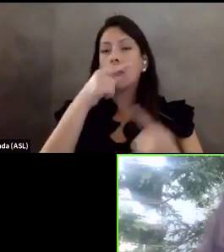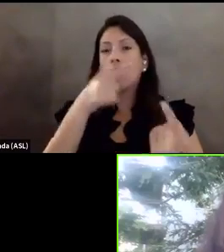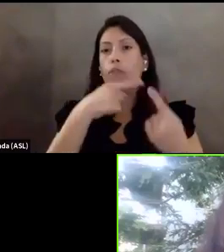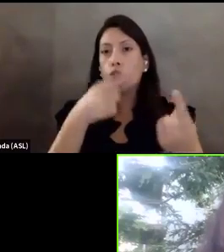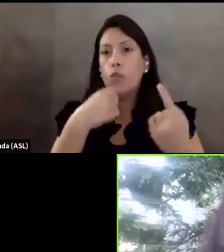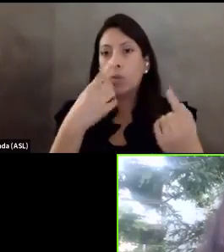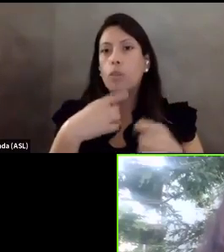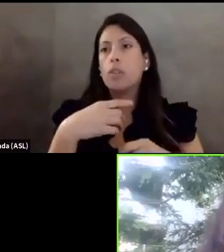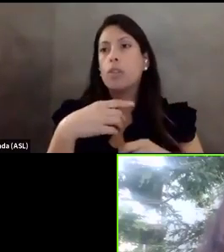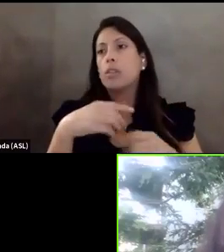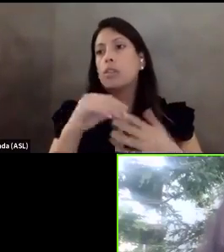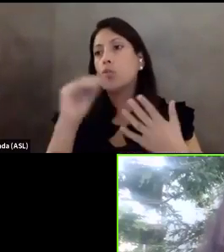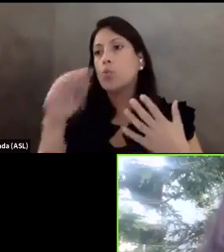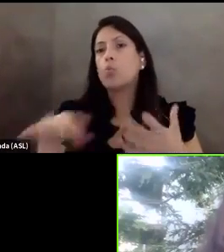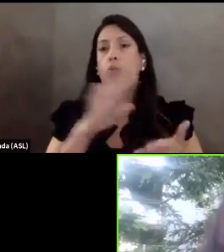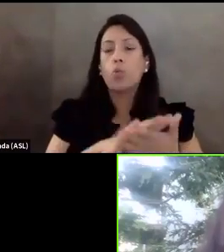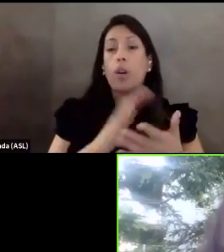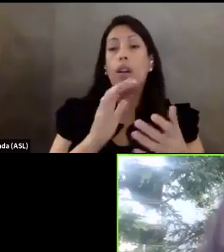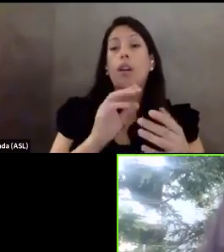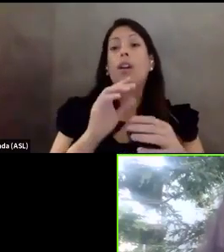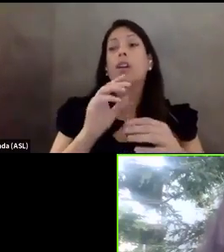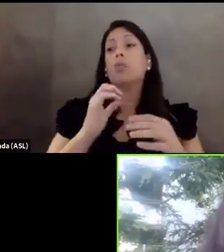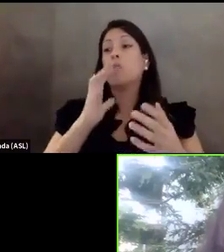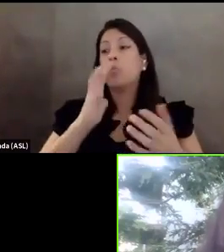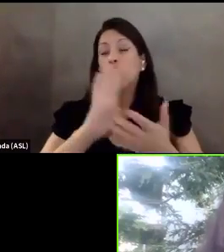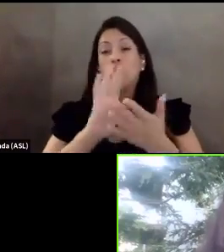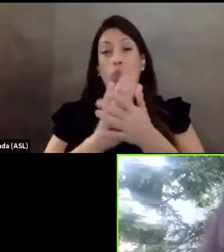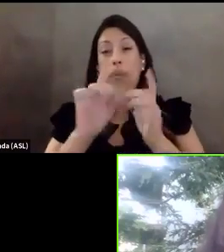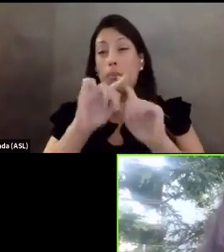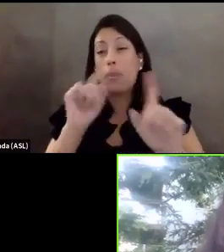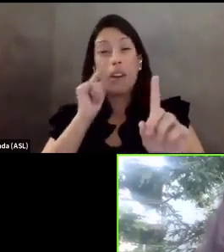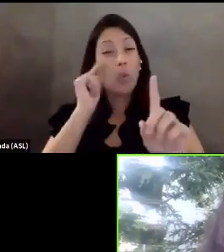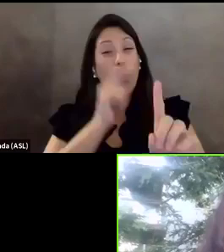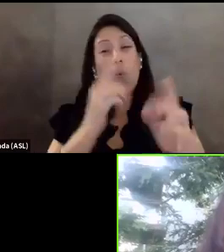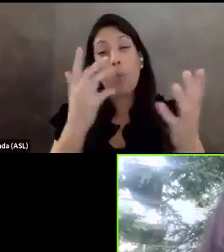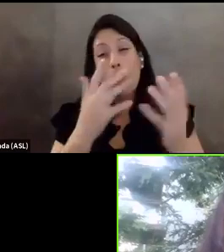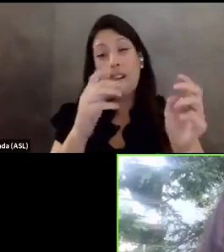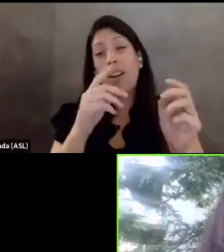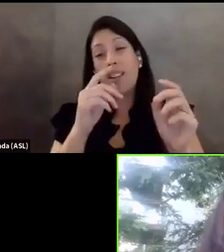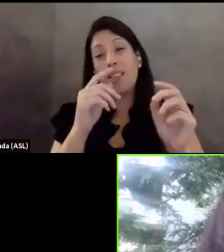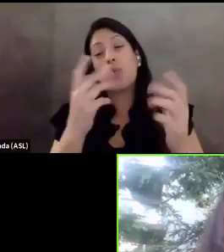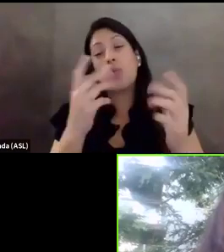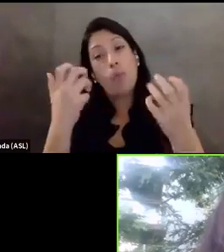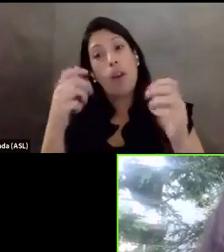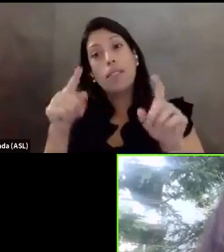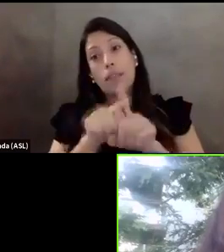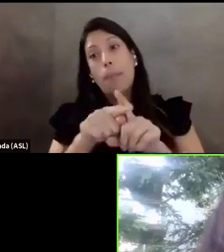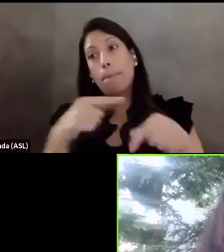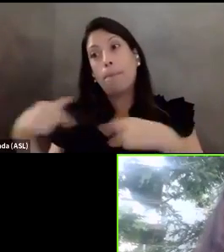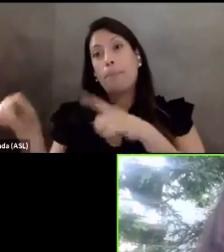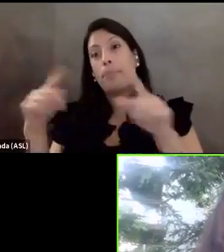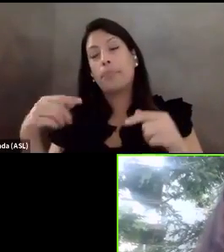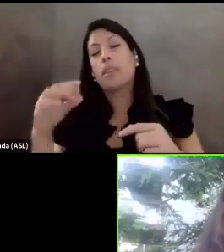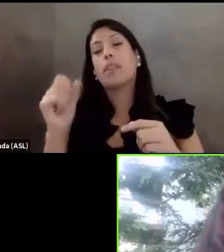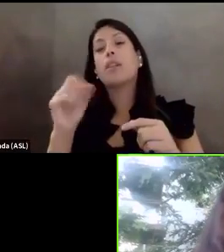And, you know, our goal is all the same to get there. So what I would like to really encourage is that every single person in this